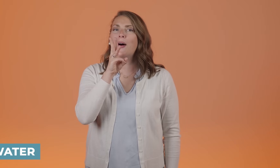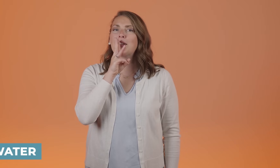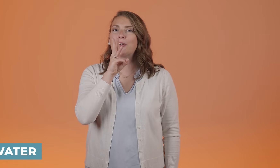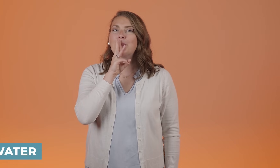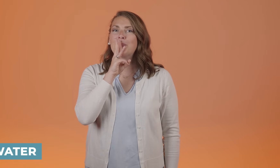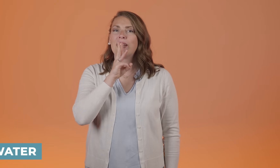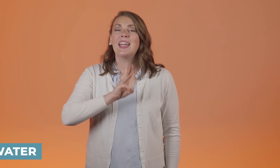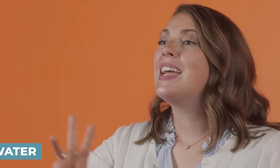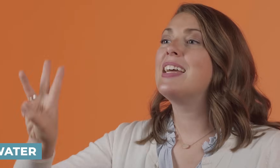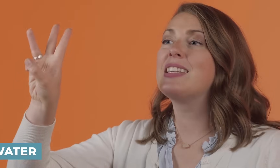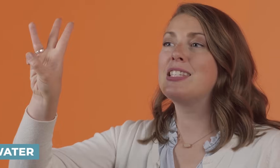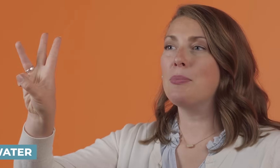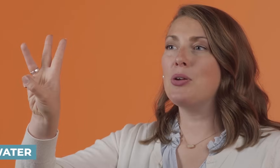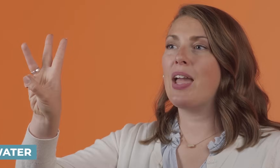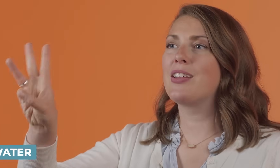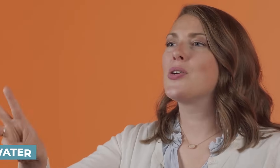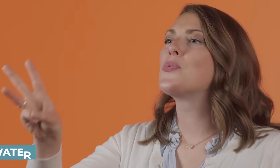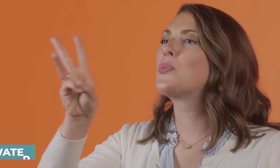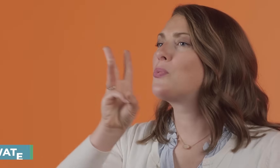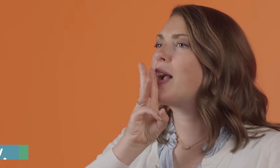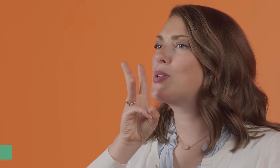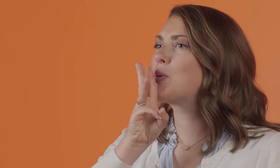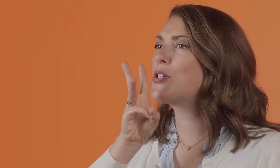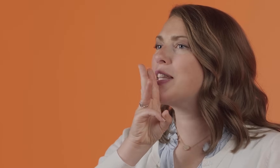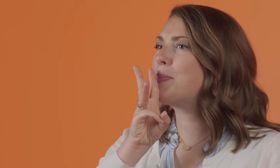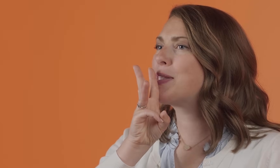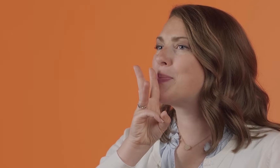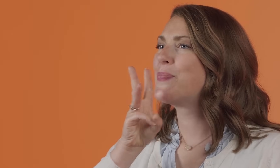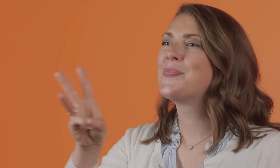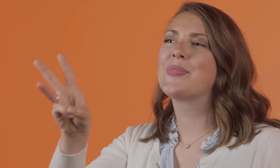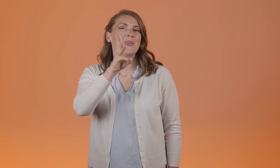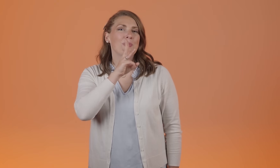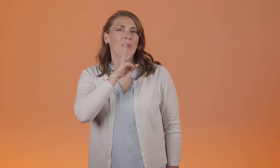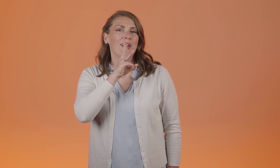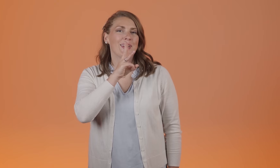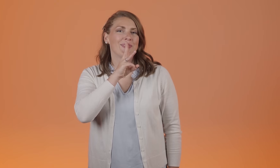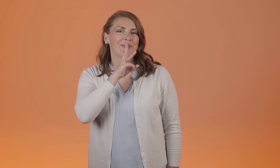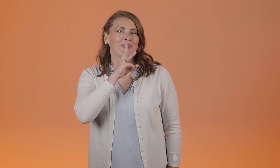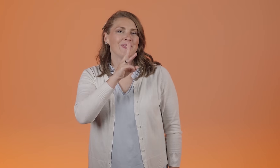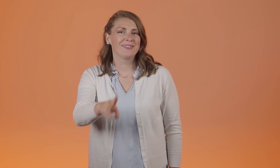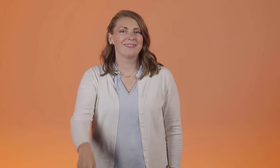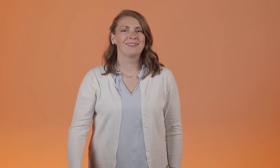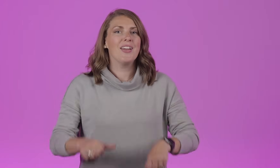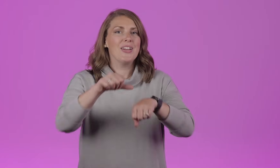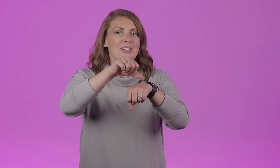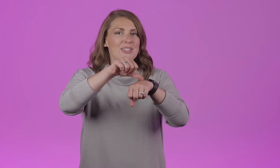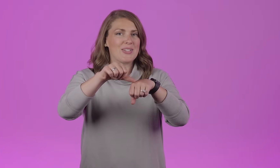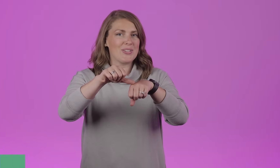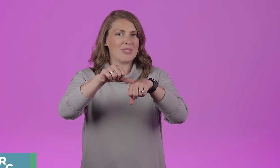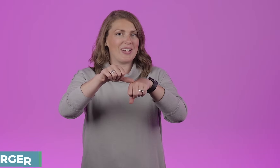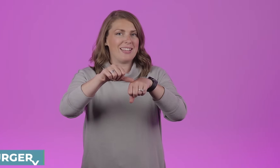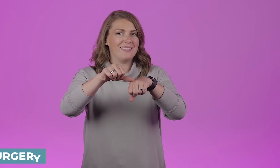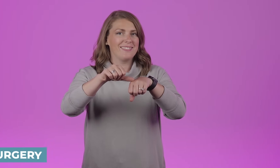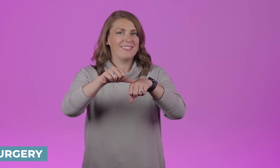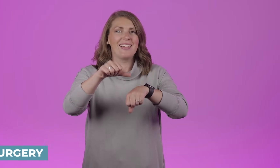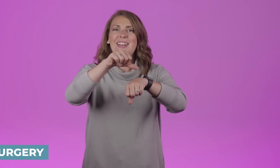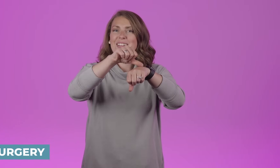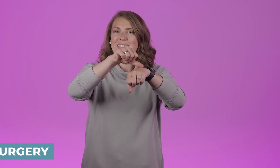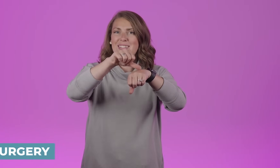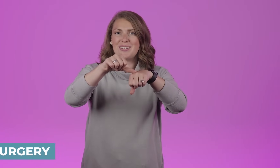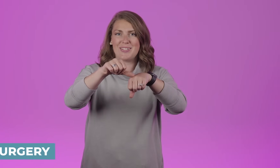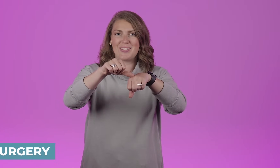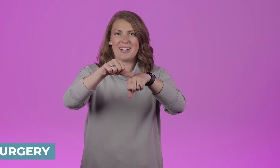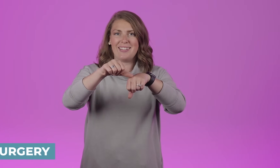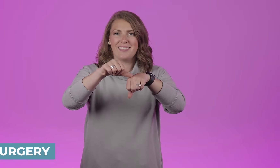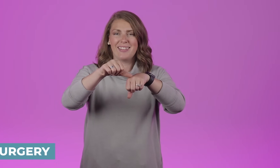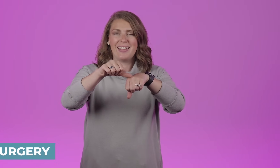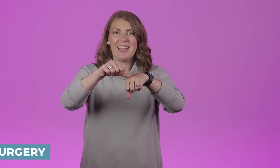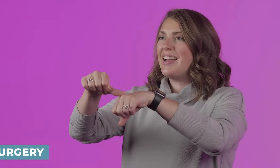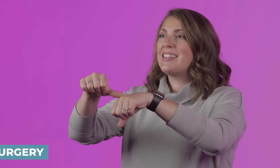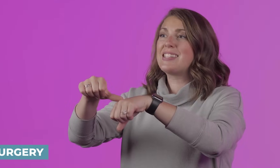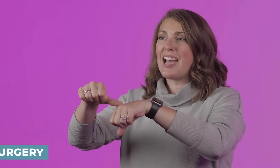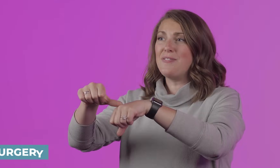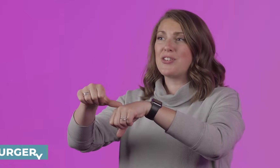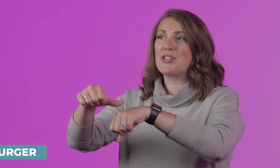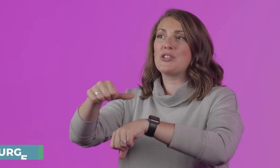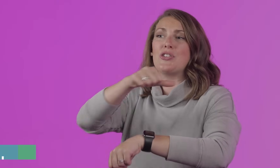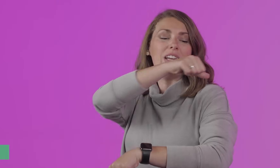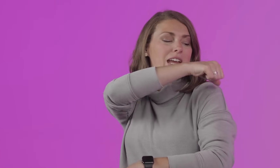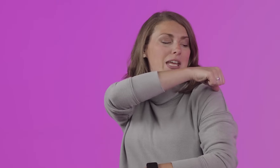water,' it's a 'W' hand right towards your lips 'water.' 'Surgery, surgery,' the sign for surgery can